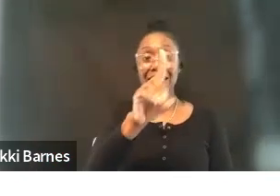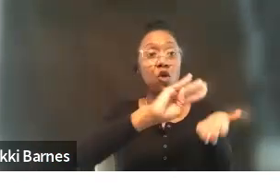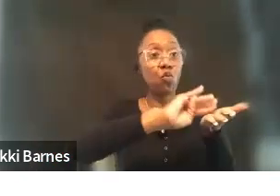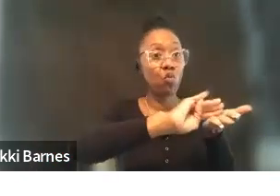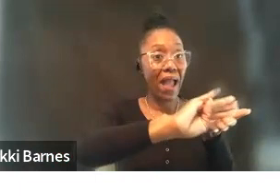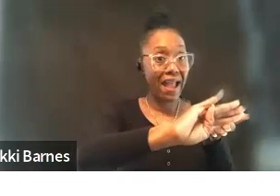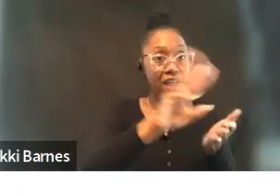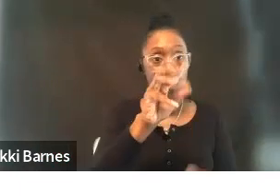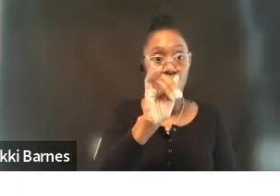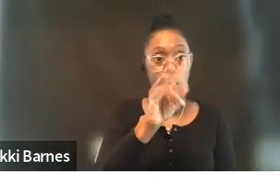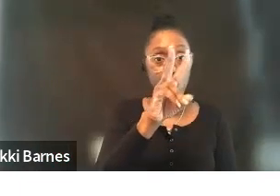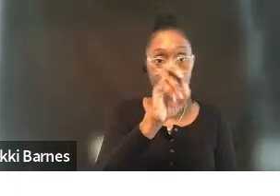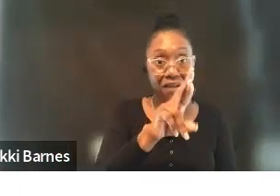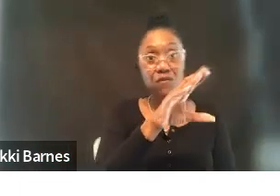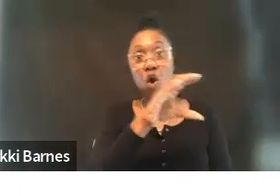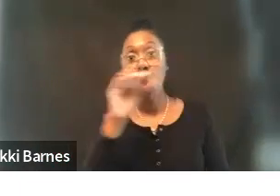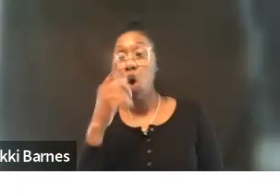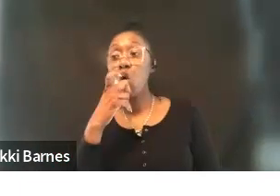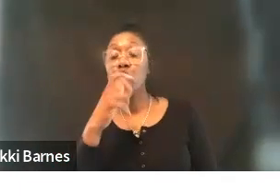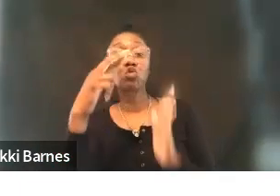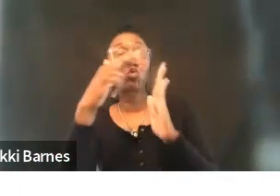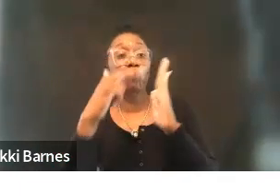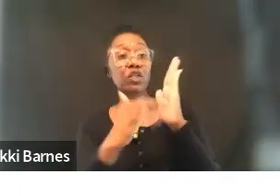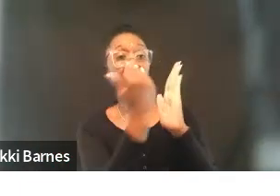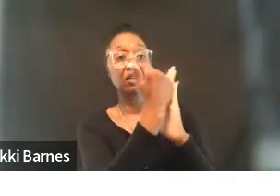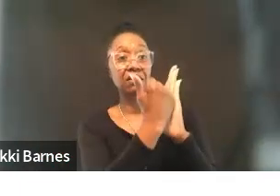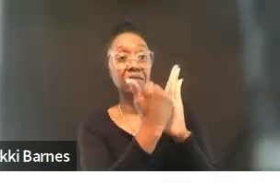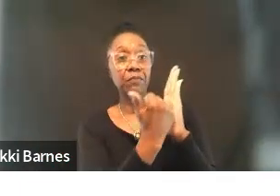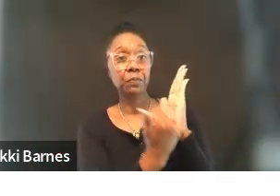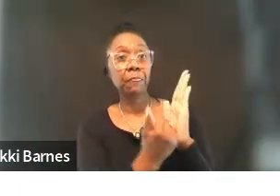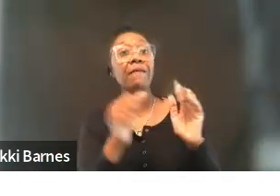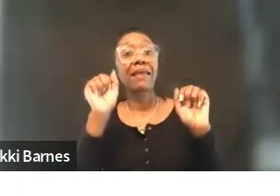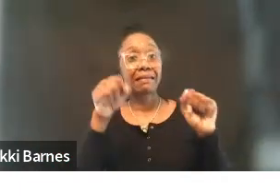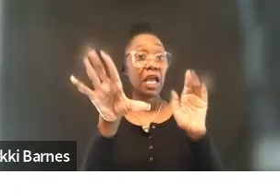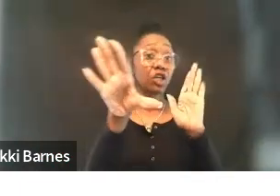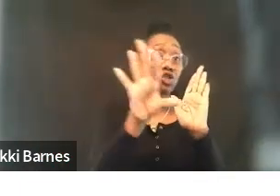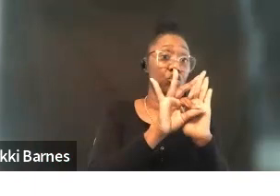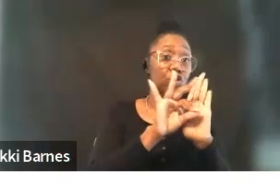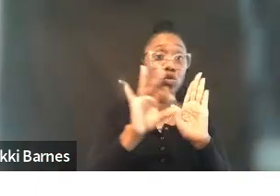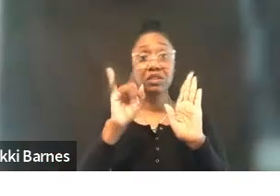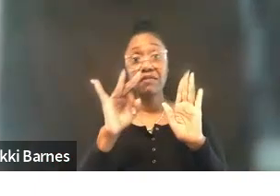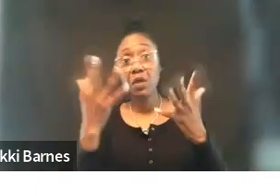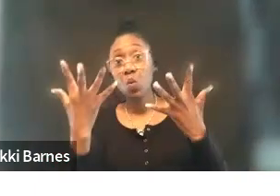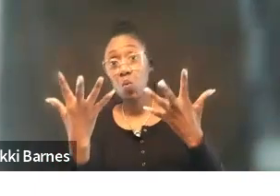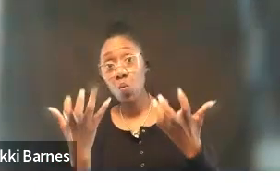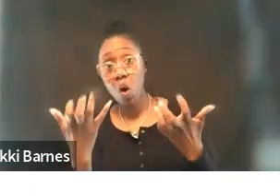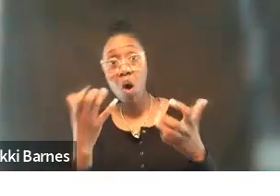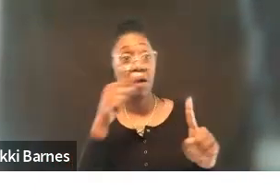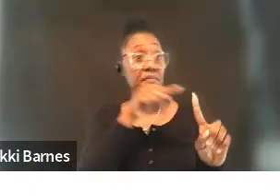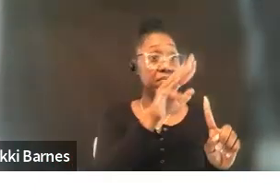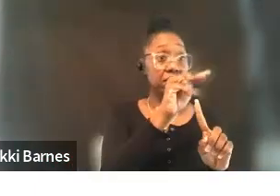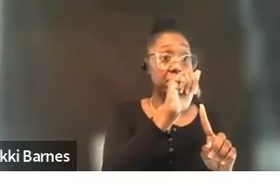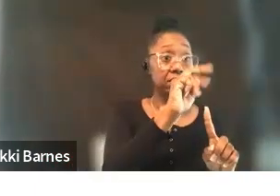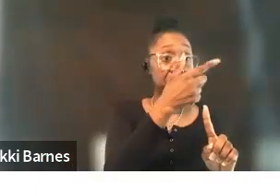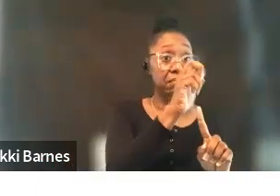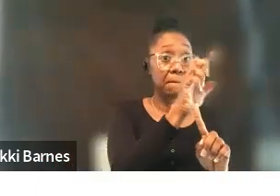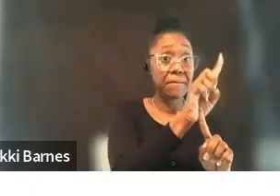Could opt in or out for those service. So they didn't have to be in managed care for their physical health or their early periodic screening and diagnosis and treatment services.